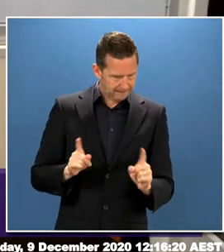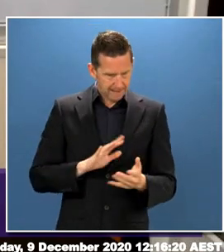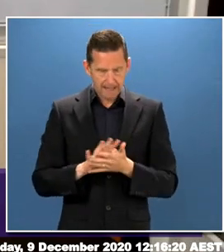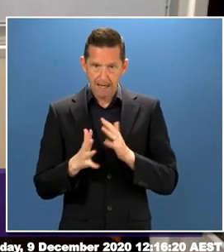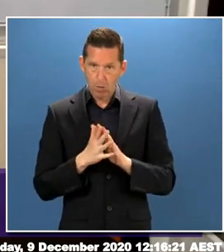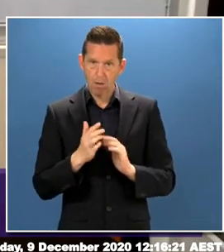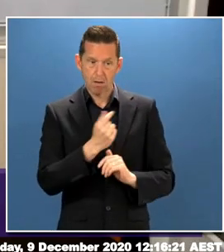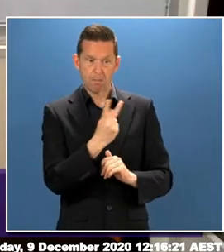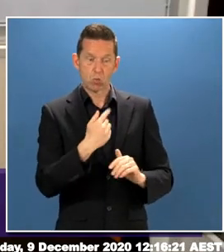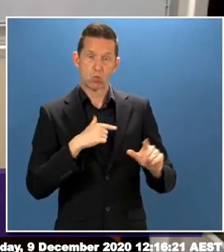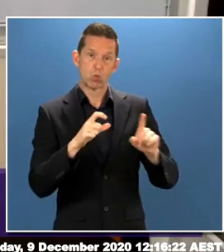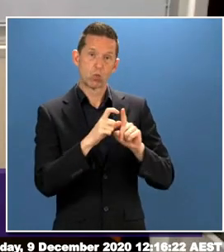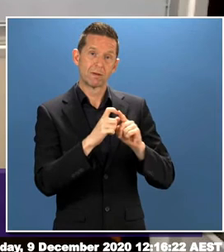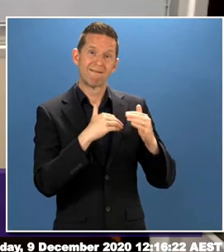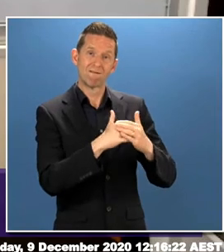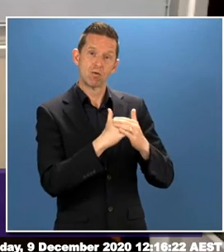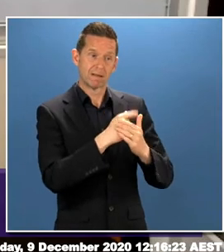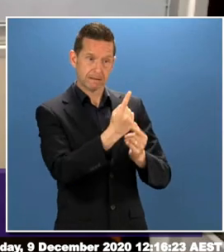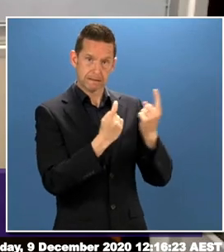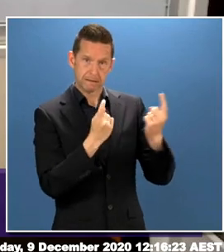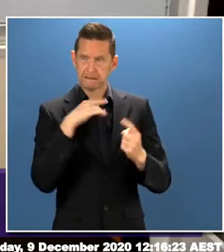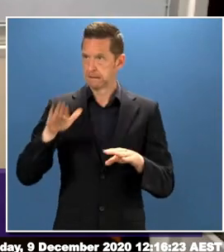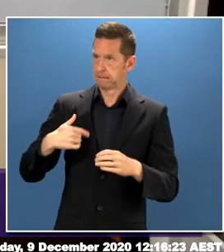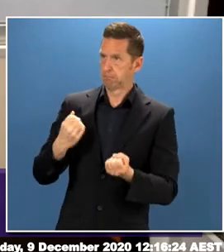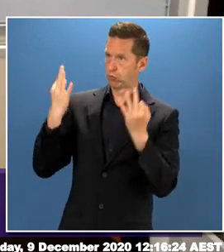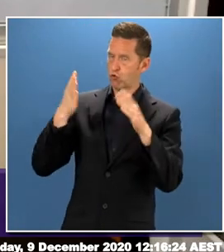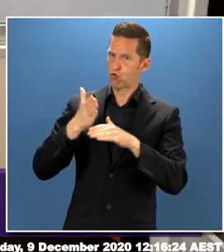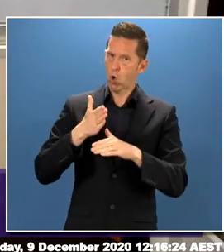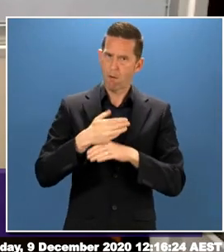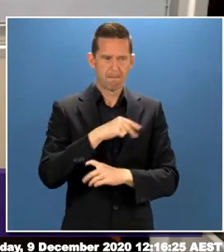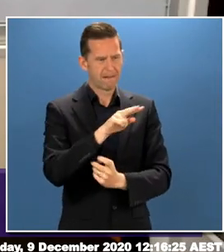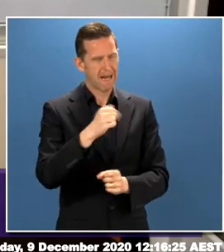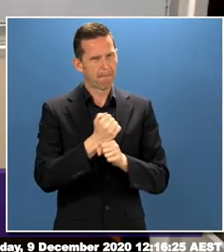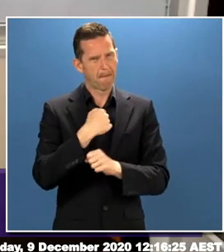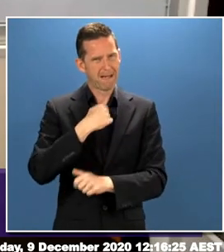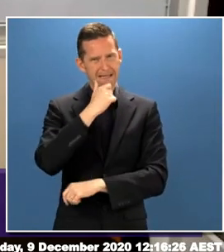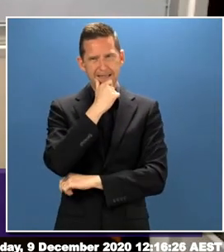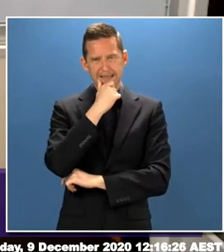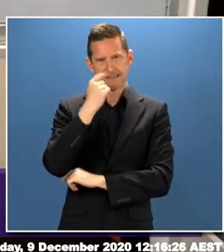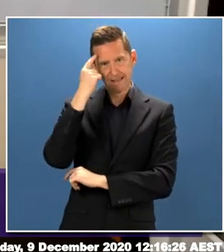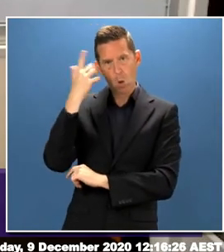And they hadn't got a job and that instilled me to look around the complex where my office currently was,